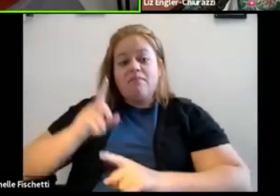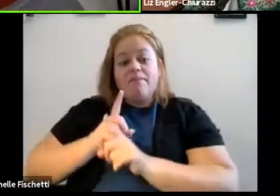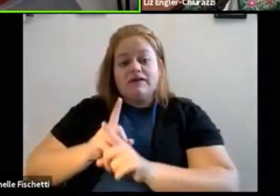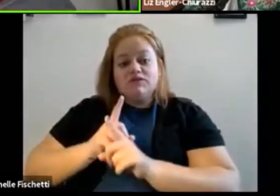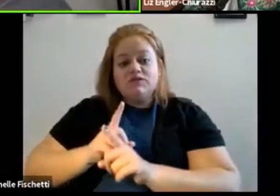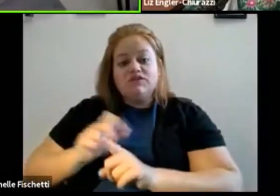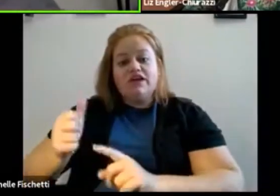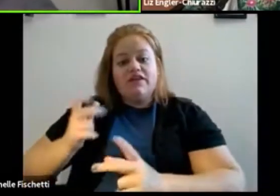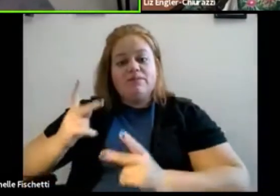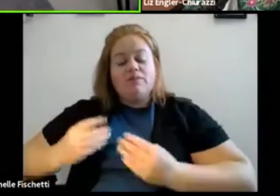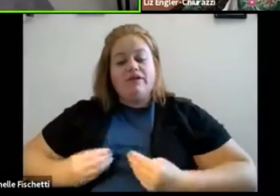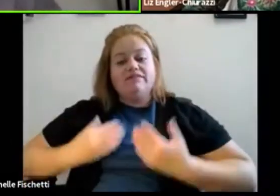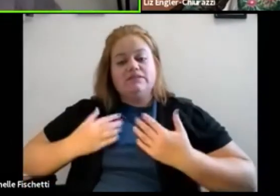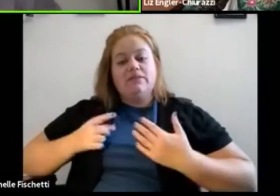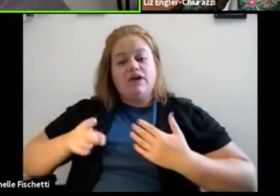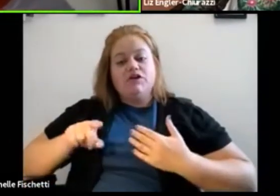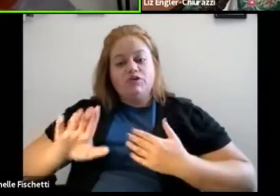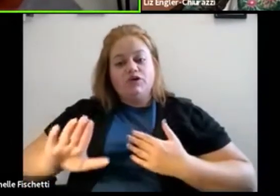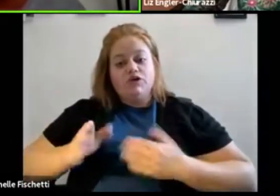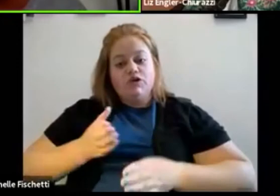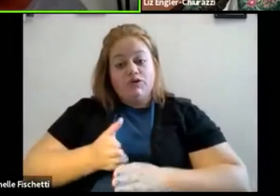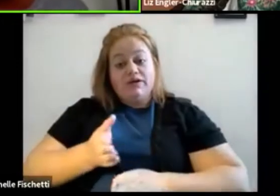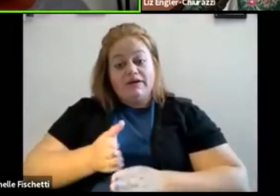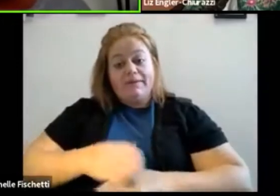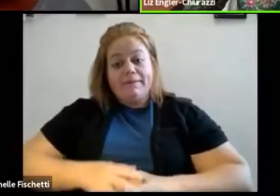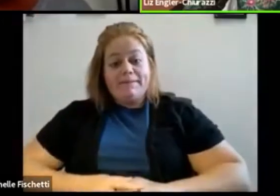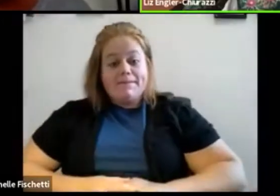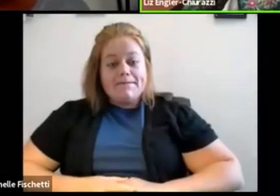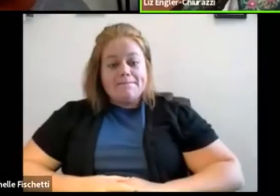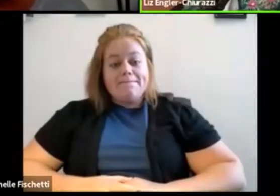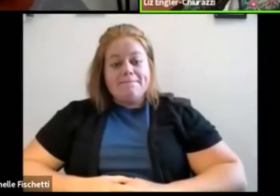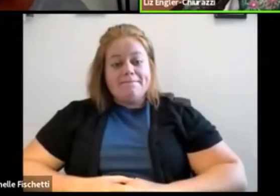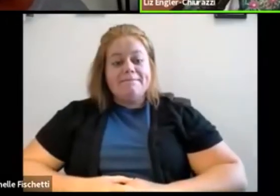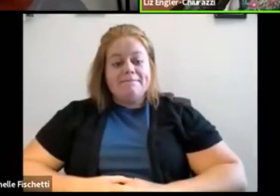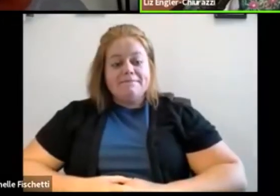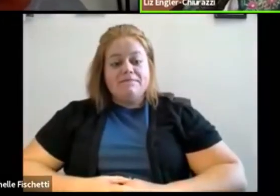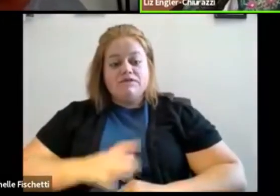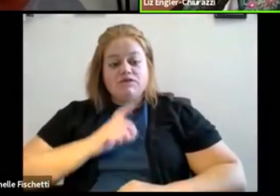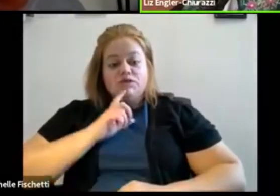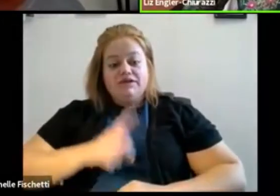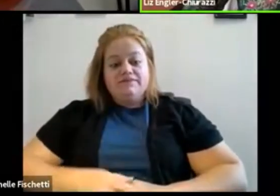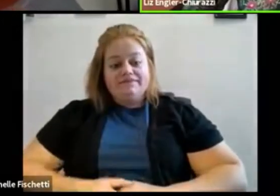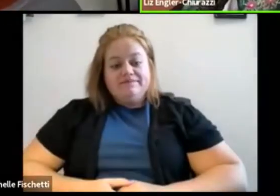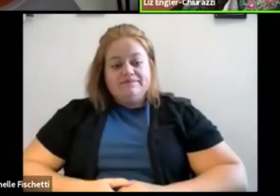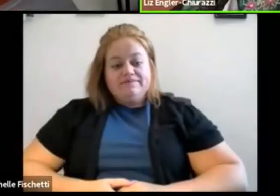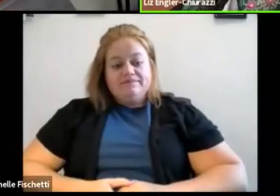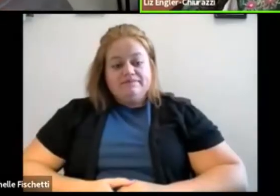you in your career? Sure thing. So something that maybe is not well-known